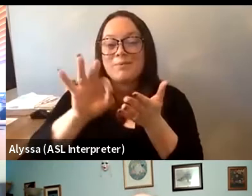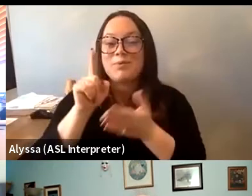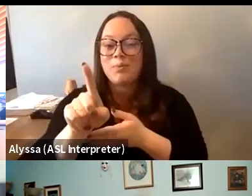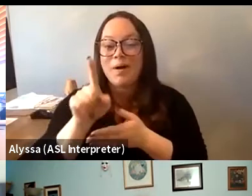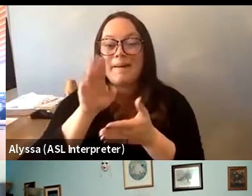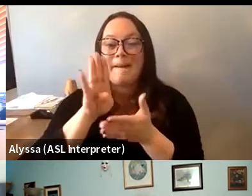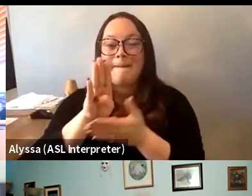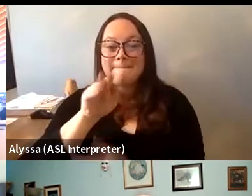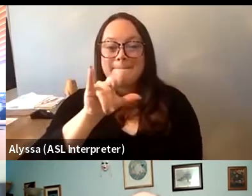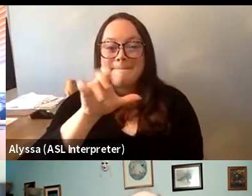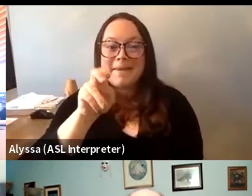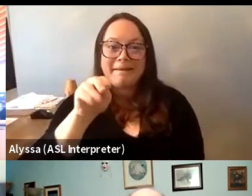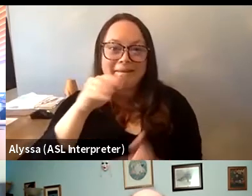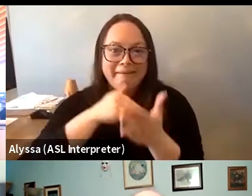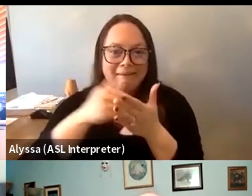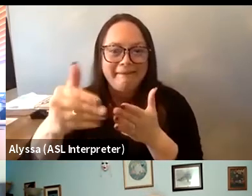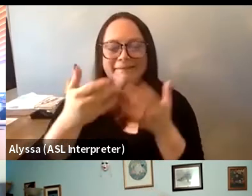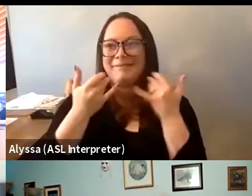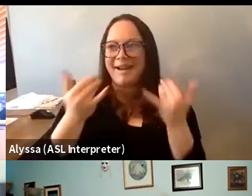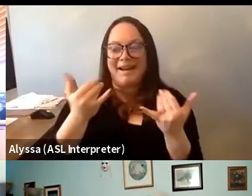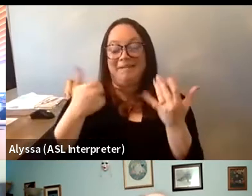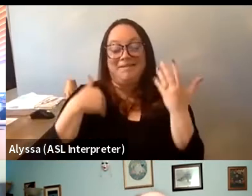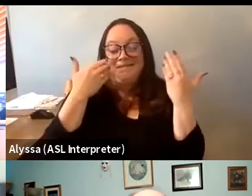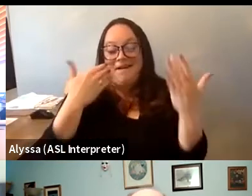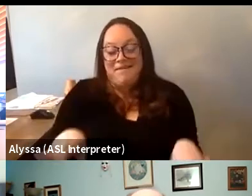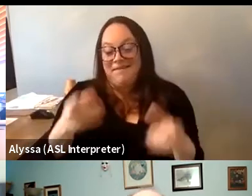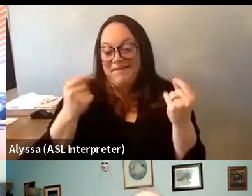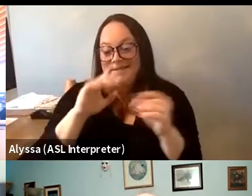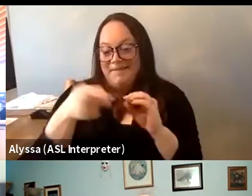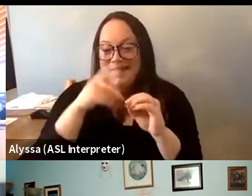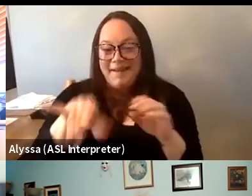don't know what to do about that. But every day, he has this